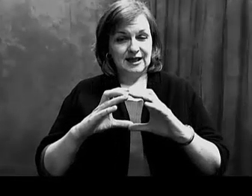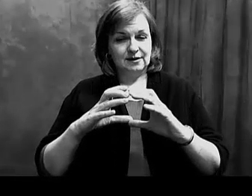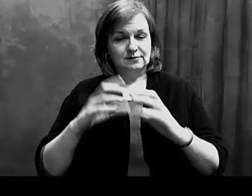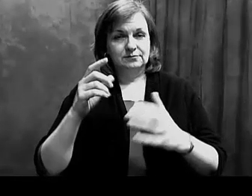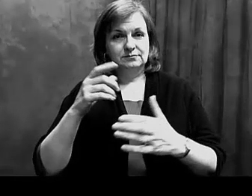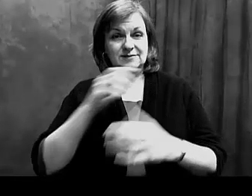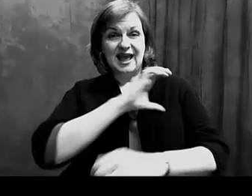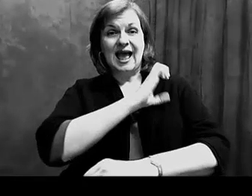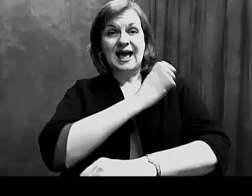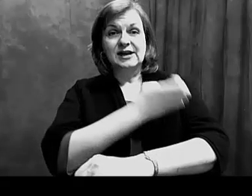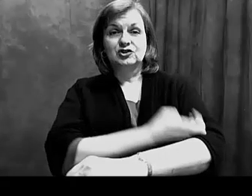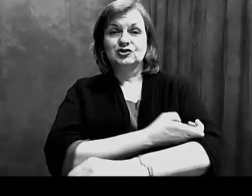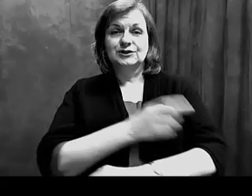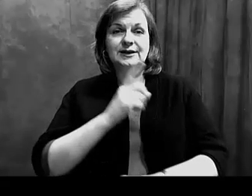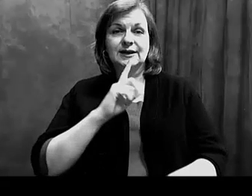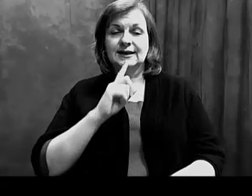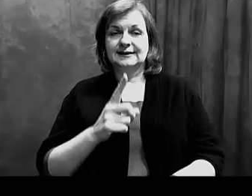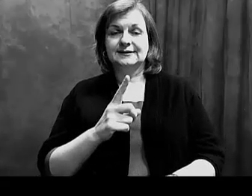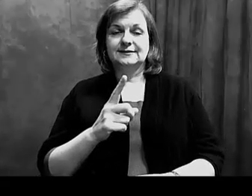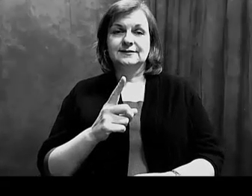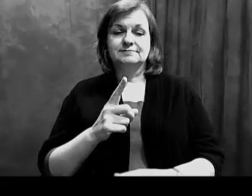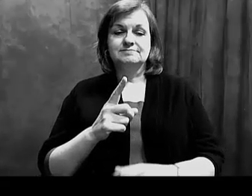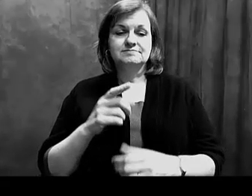what we're really looking for is